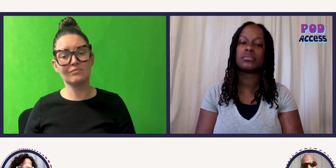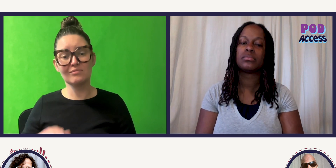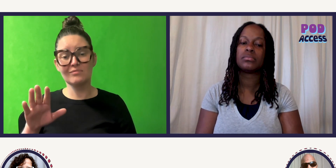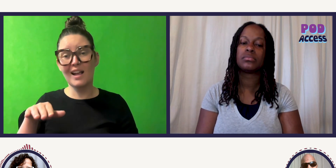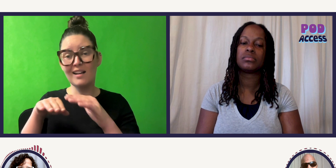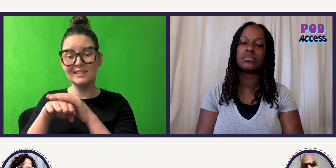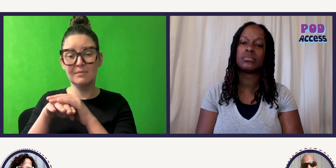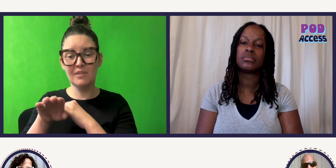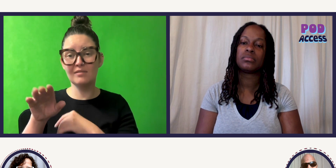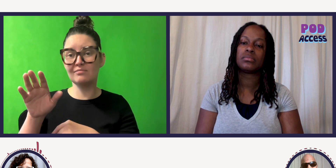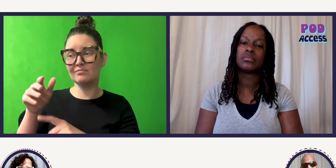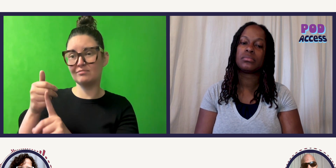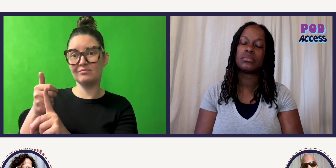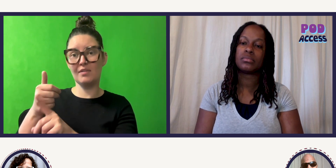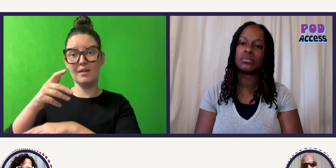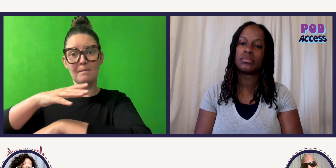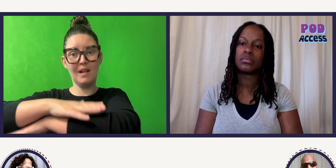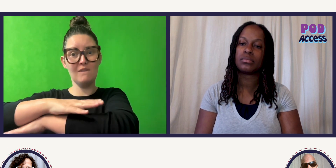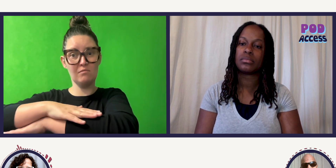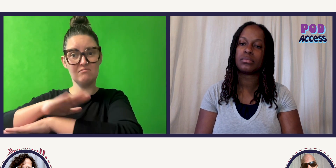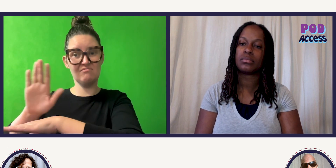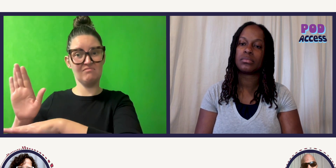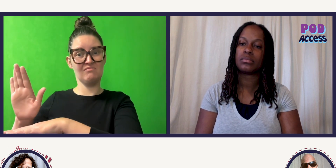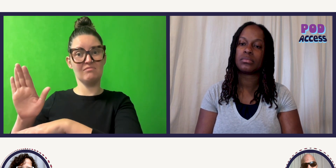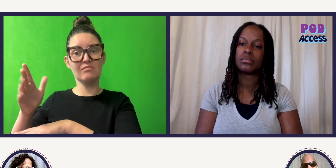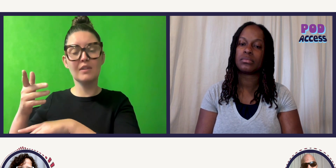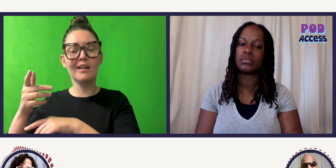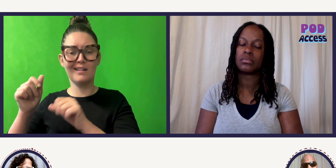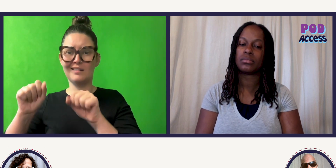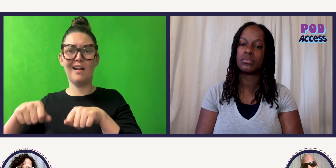The accessibility of the platform itself can, unfortunately, dictate what you can use.